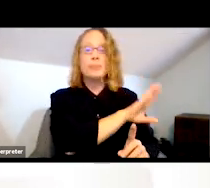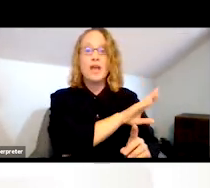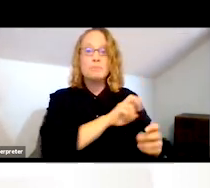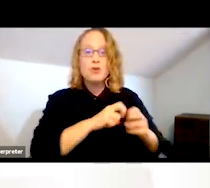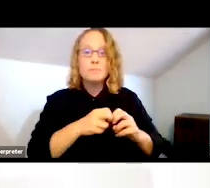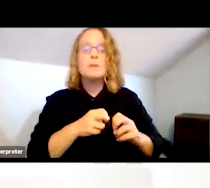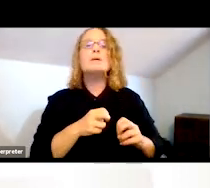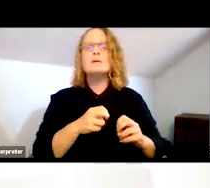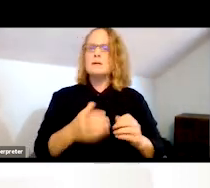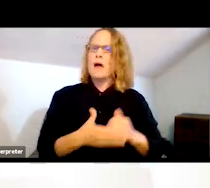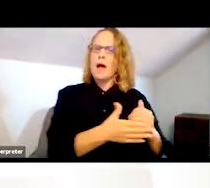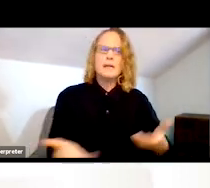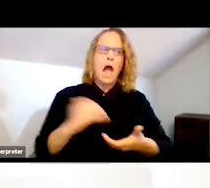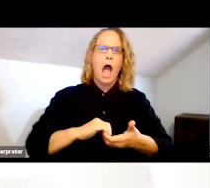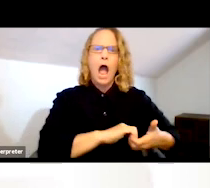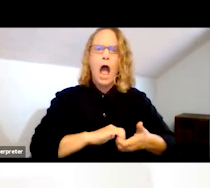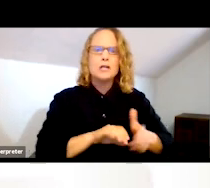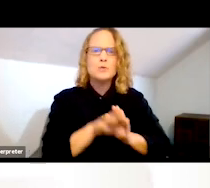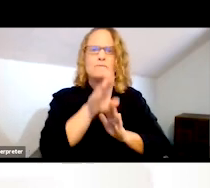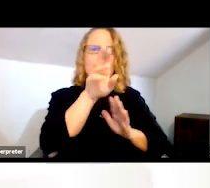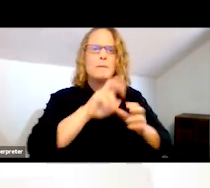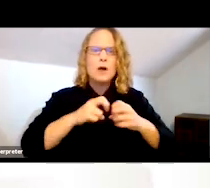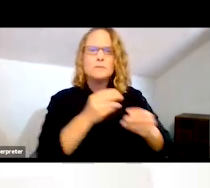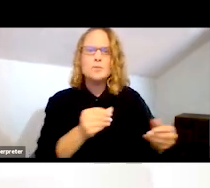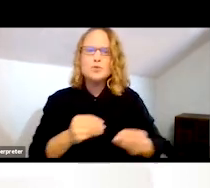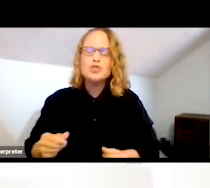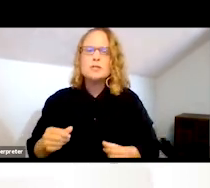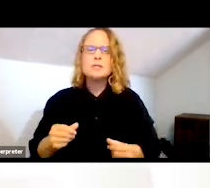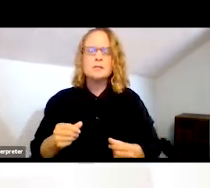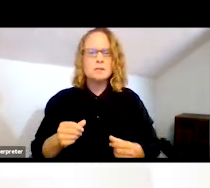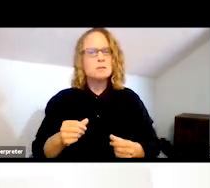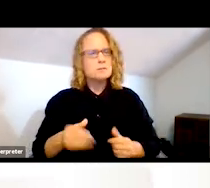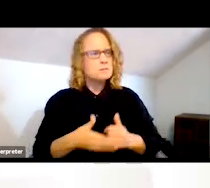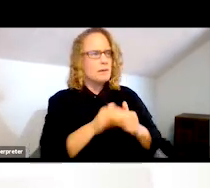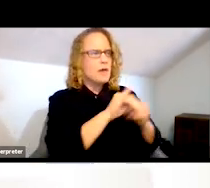Just that listening. And it was in the earlier slides, and I was excited to see that